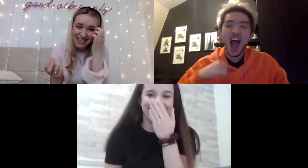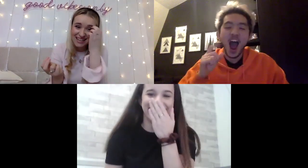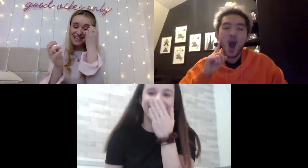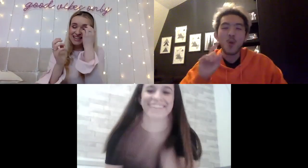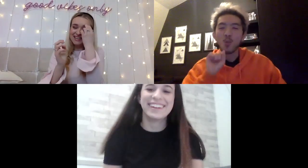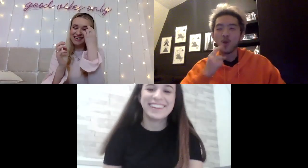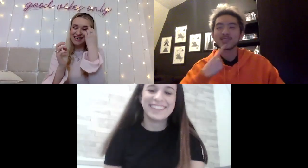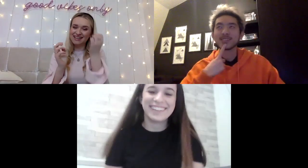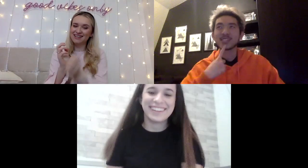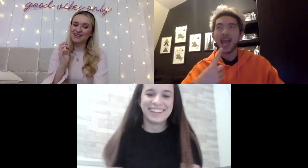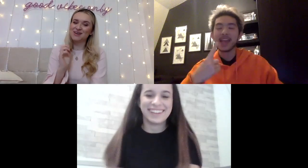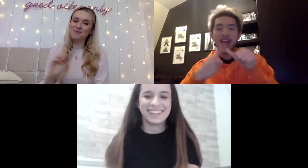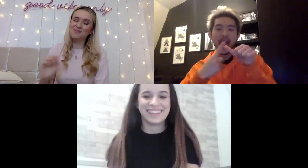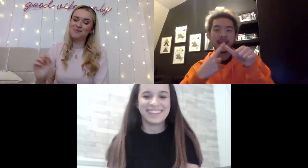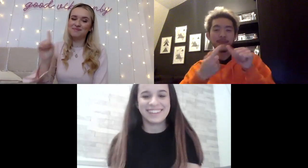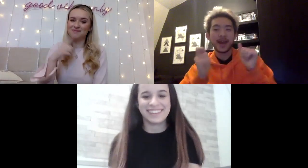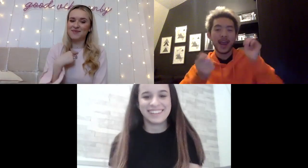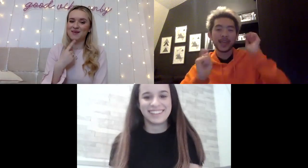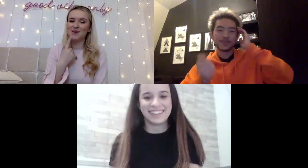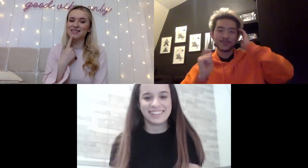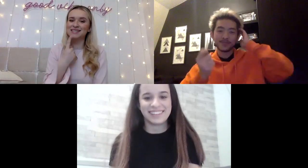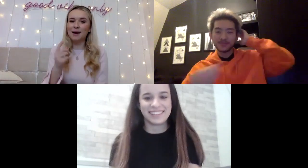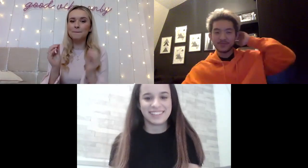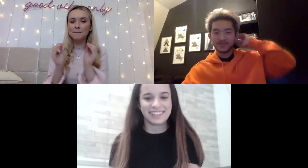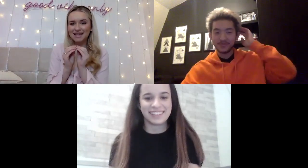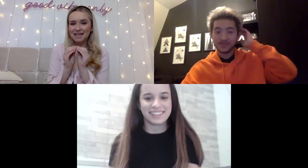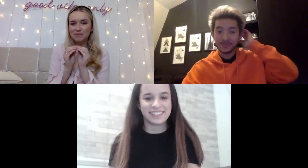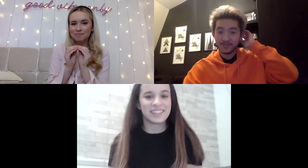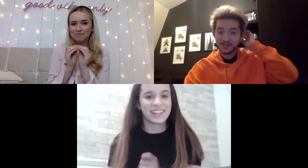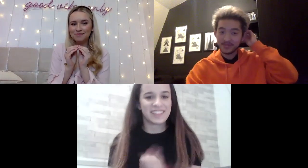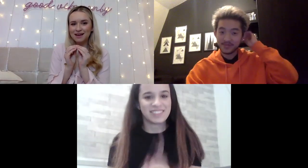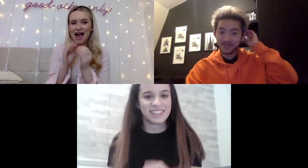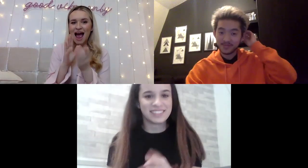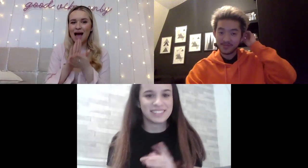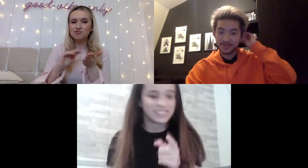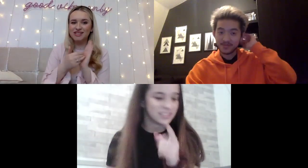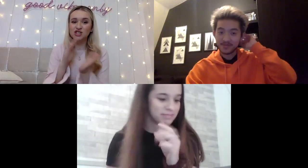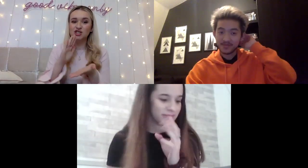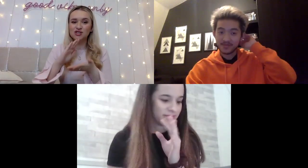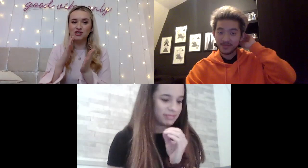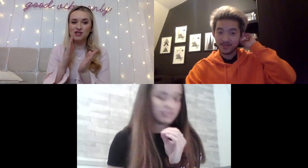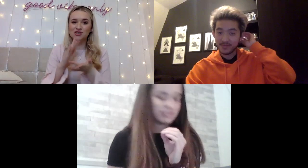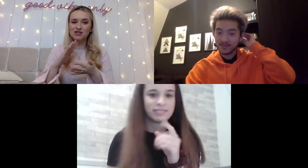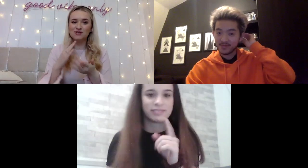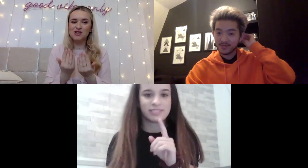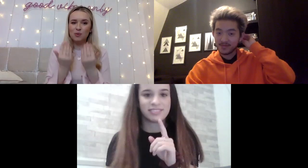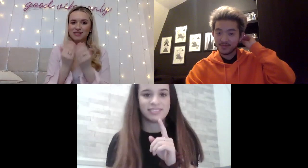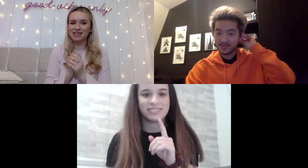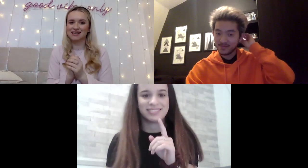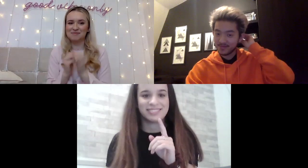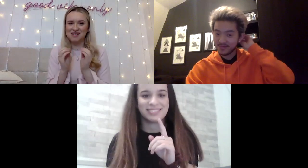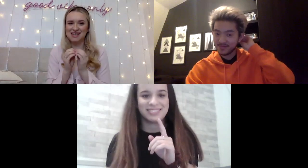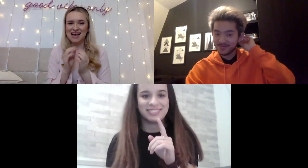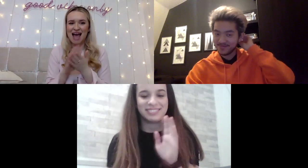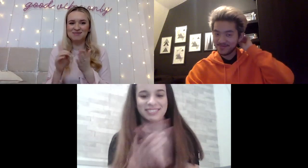B: I would say 'A', pancake Jas: I say 'B', ham and cheese toastie